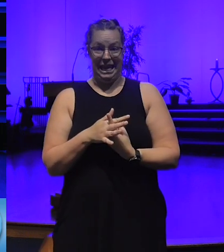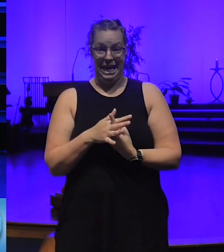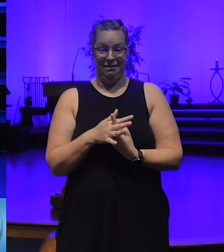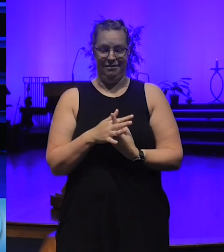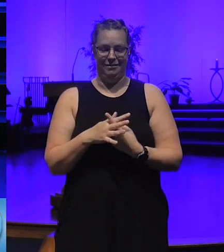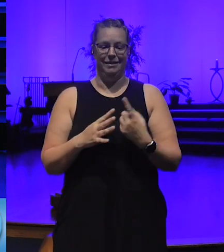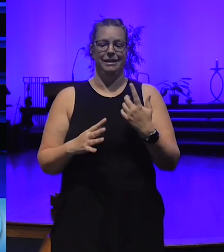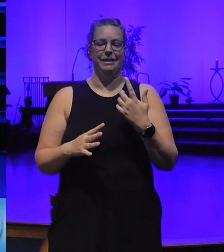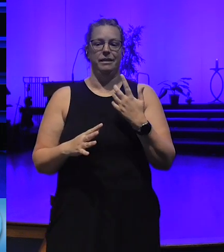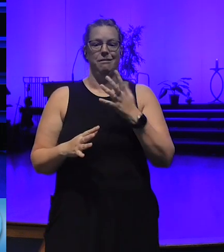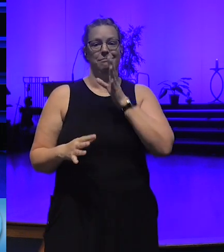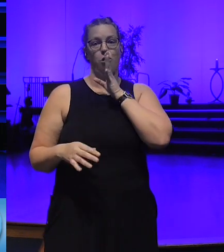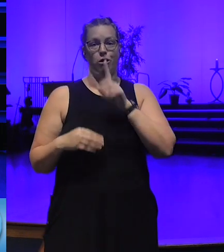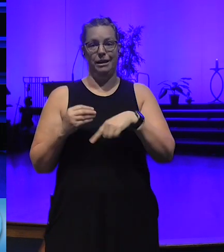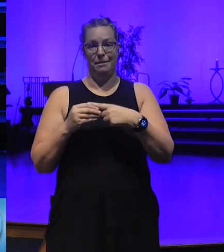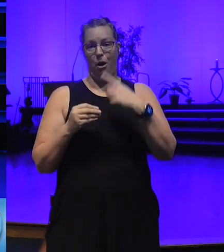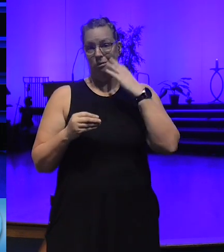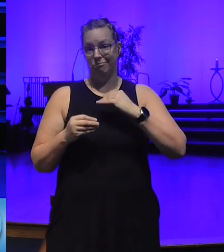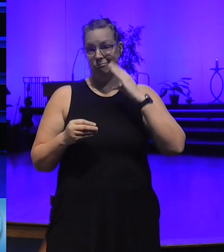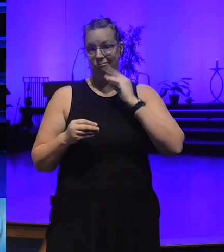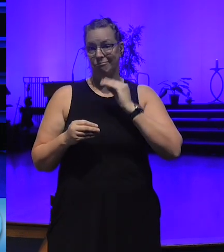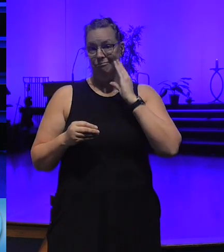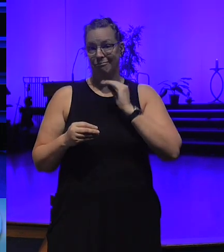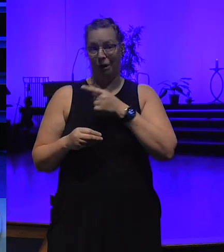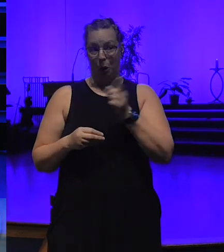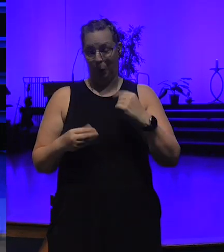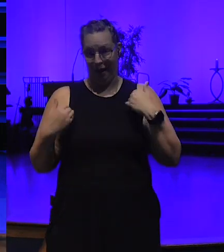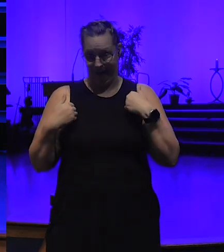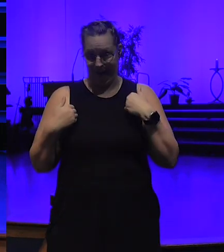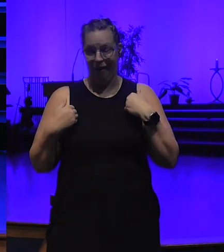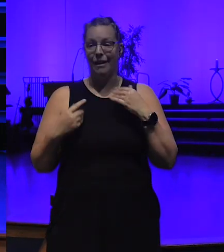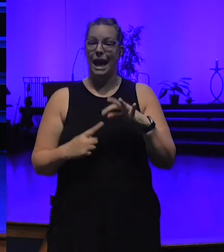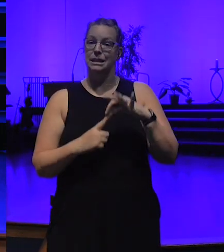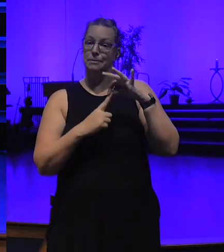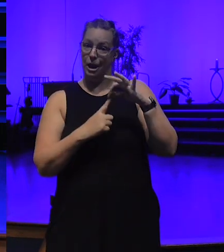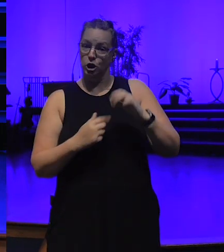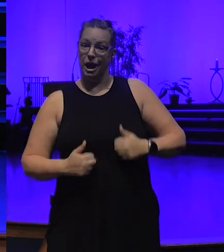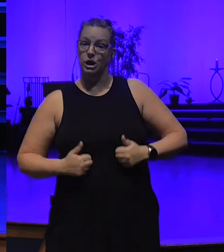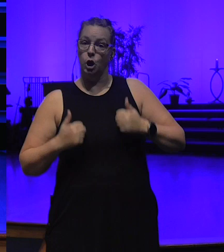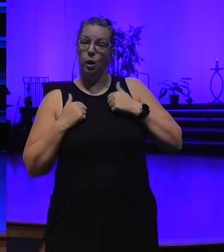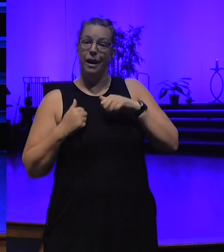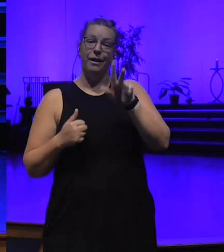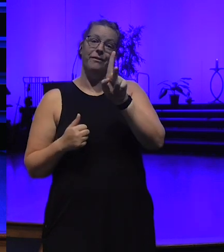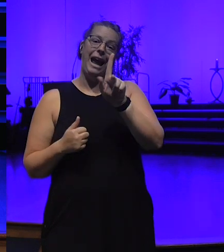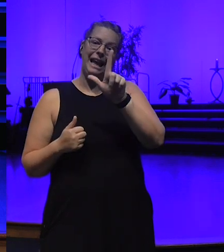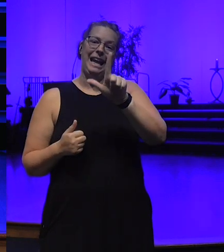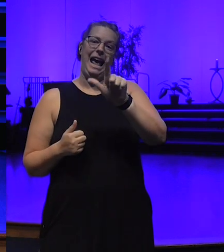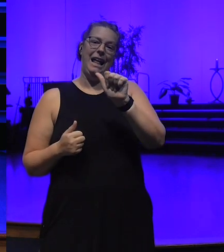about the experience you may have especially if you live around the Lakewood Colorado area of